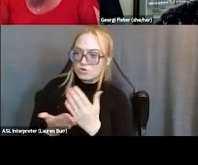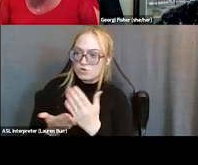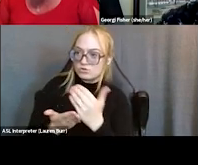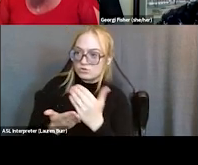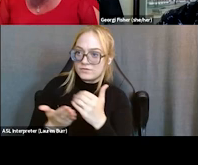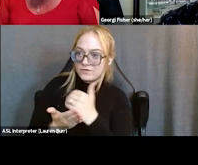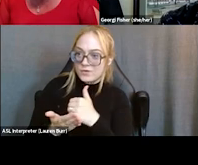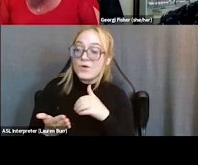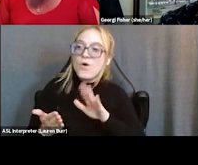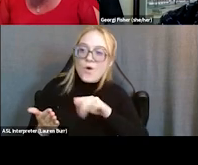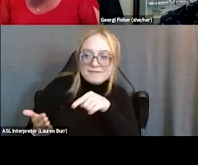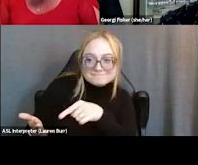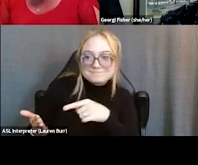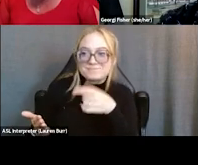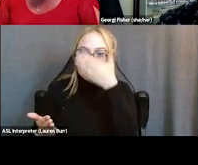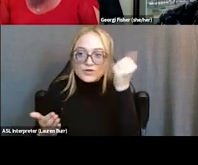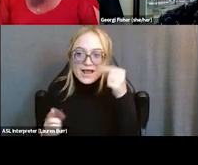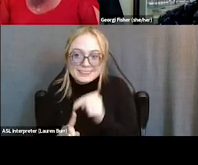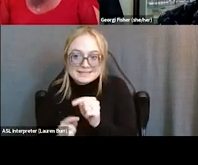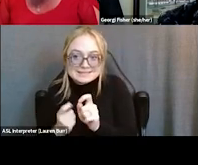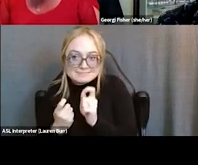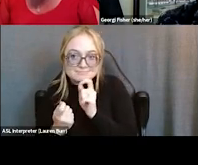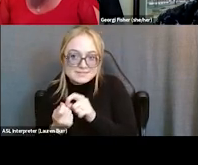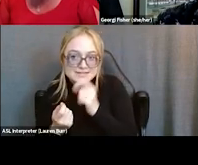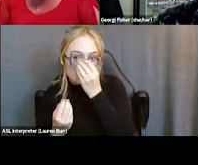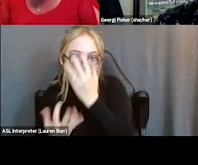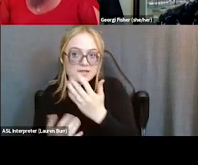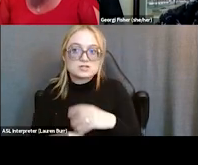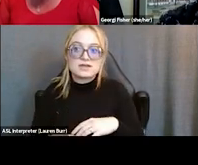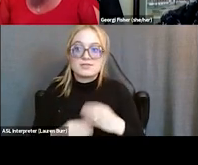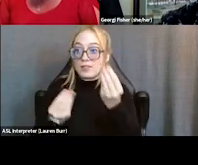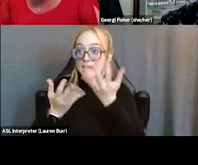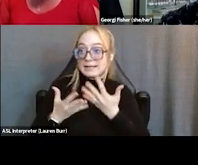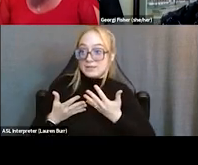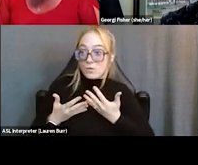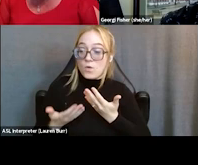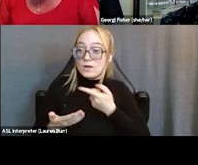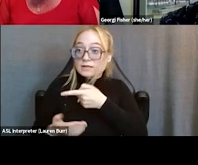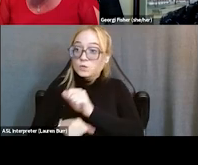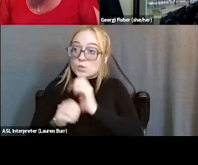hey, you forgot this piece of information alerting me, hey, this worker may need some extra help processing